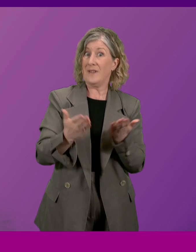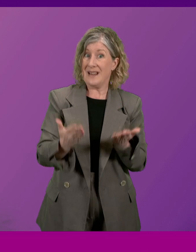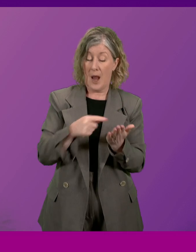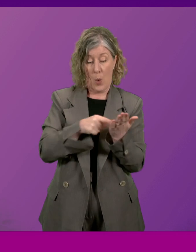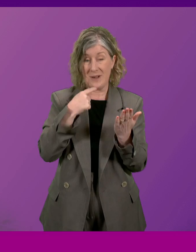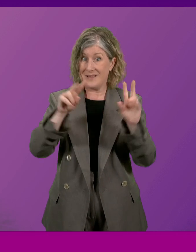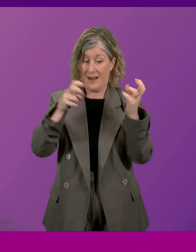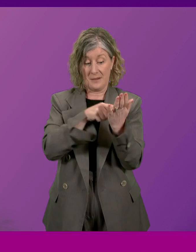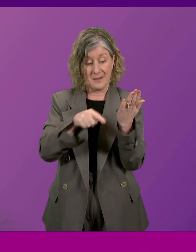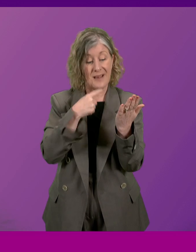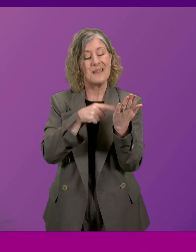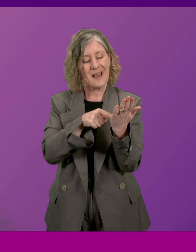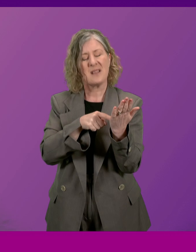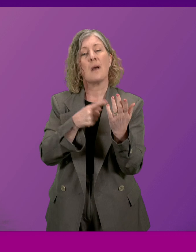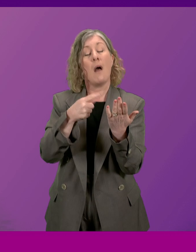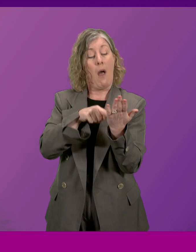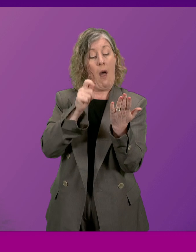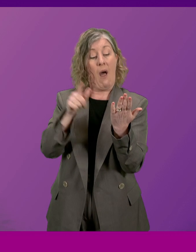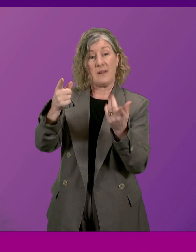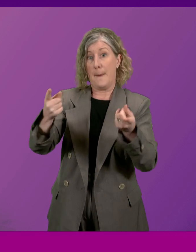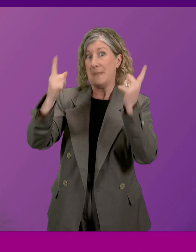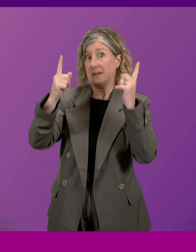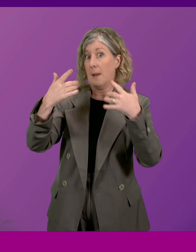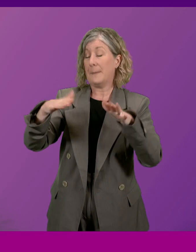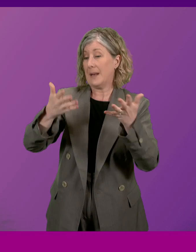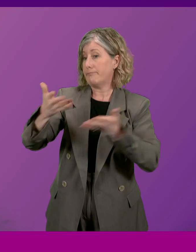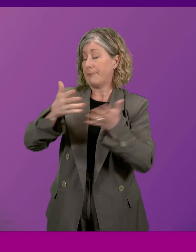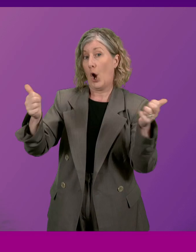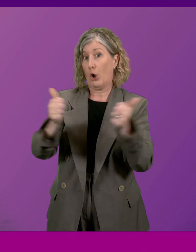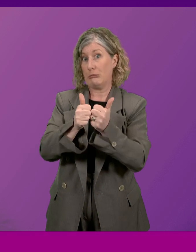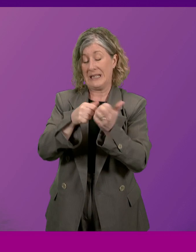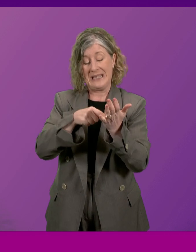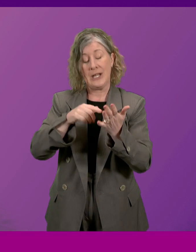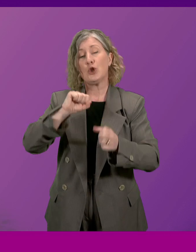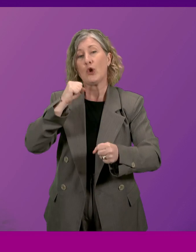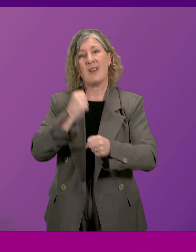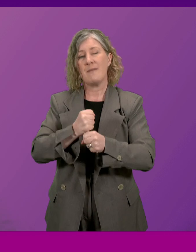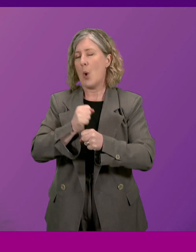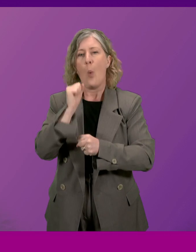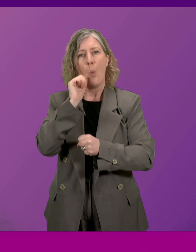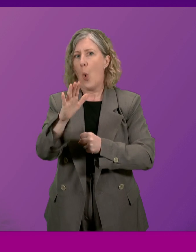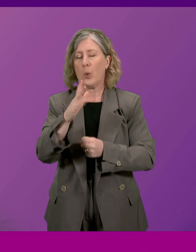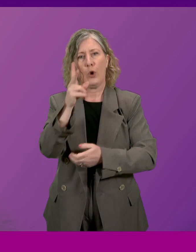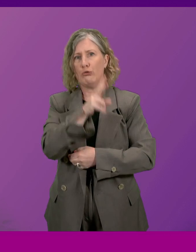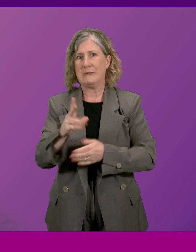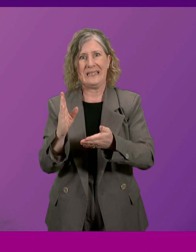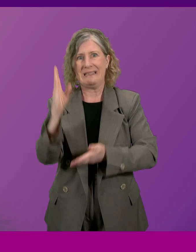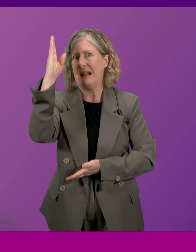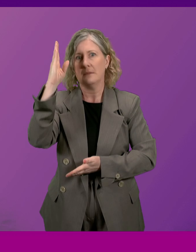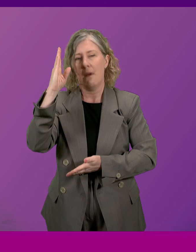“following Ministerial agreement in November, the Scottish Government will not be retendering a BSL Video Relay service”.